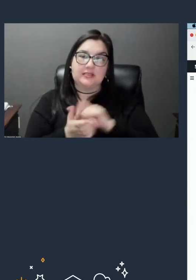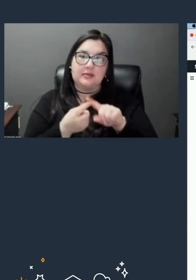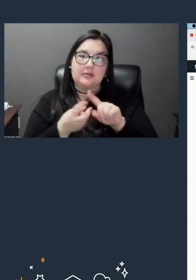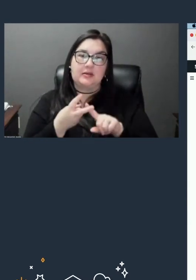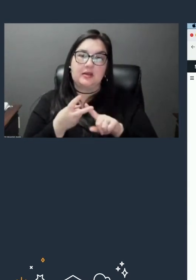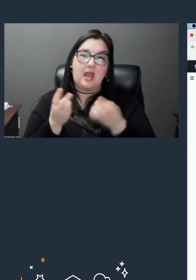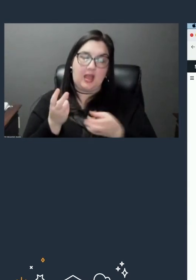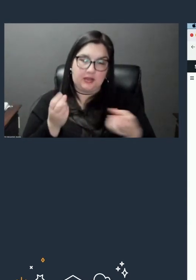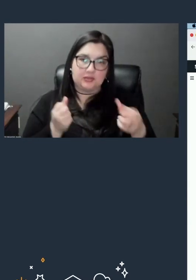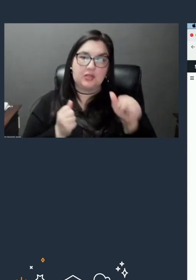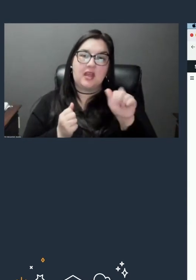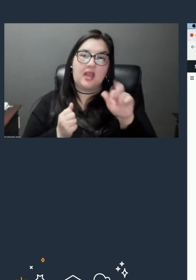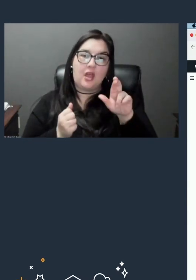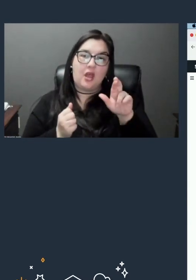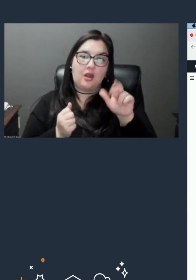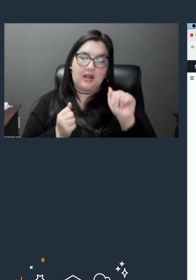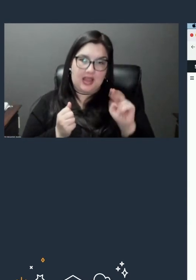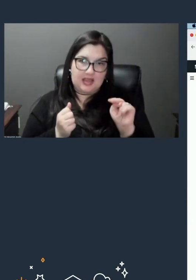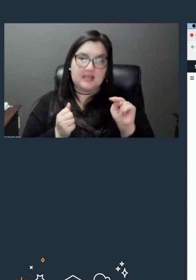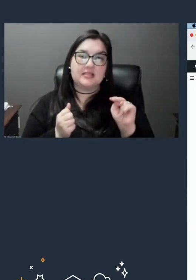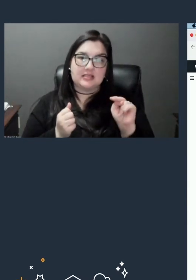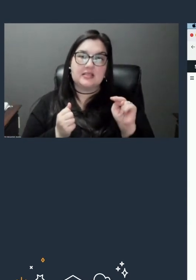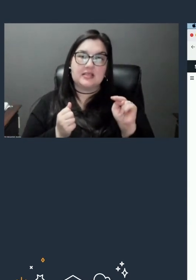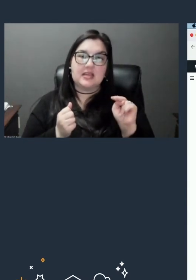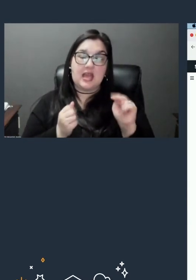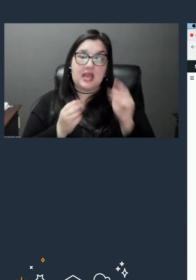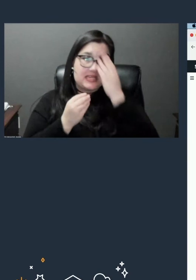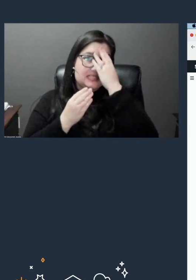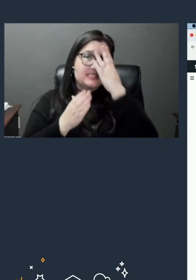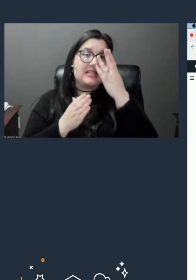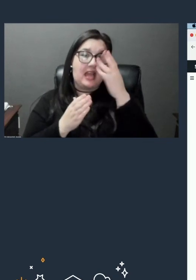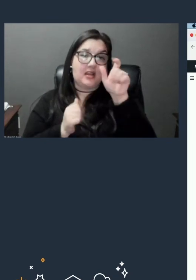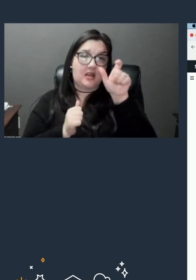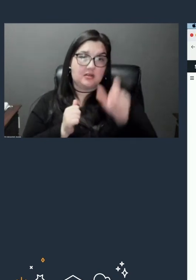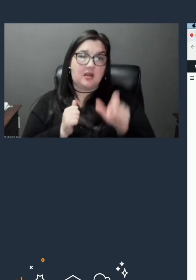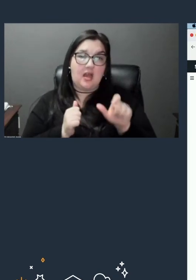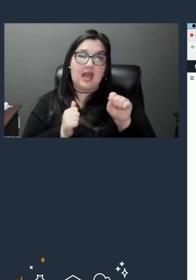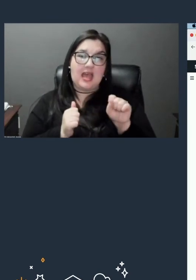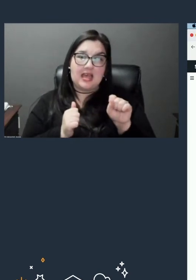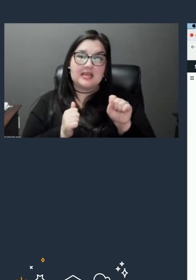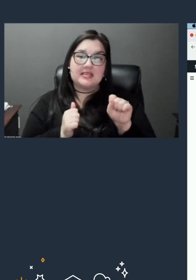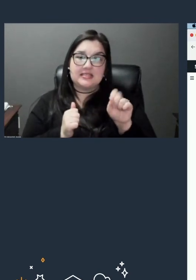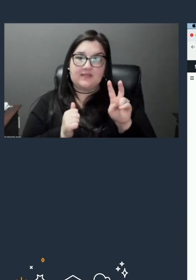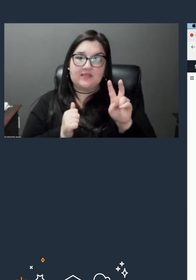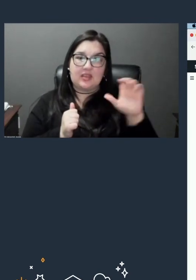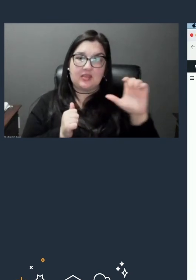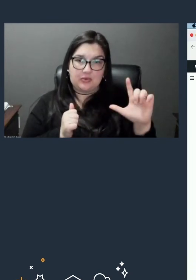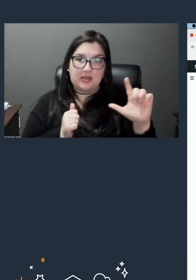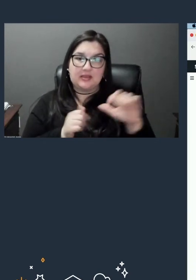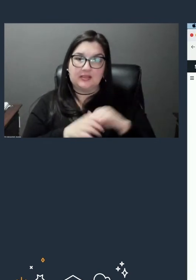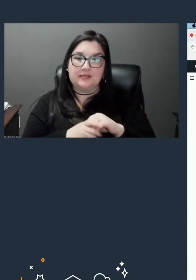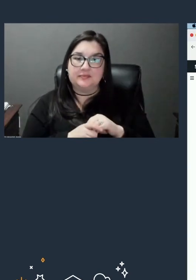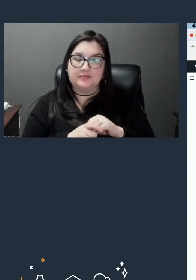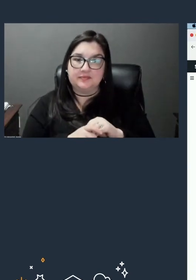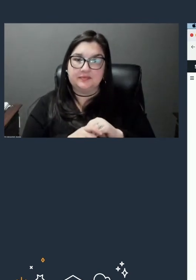And under anonymized data, I have selected column as V3. Under action, I have a get object here,